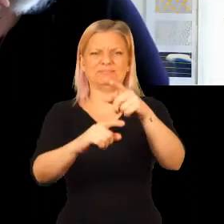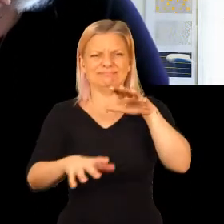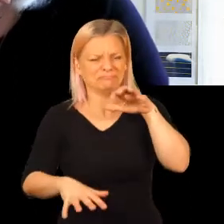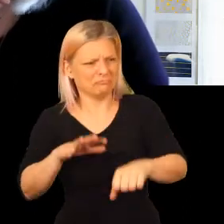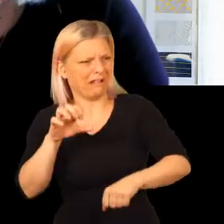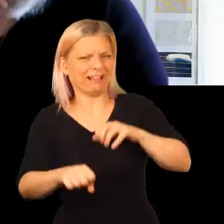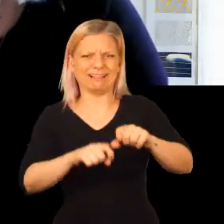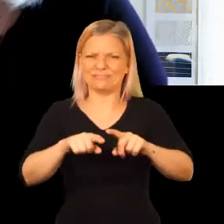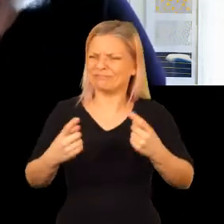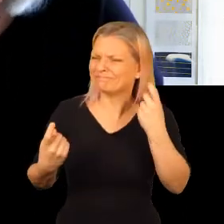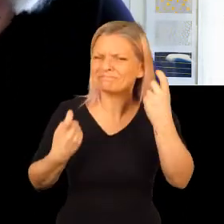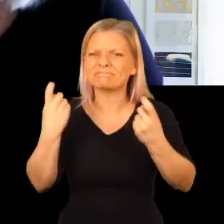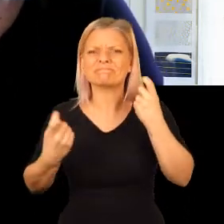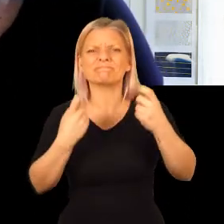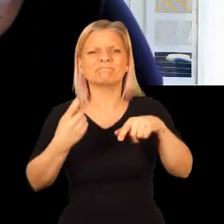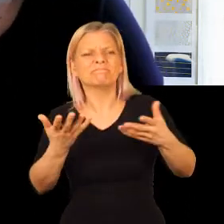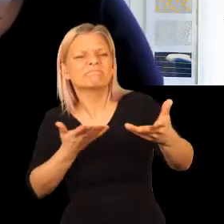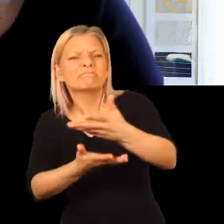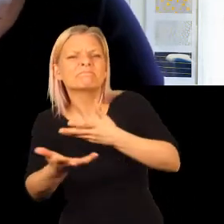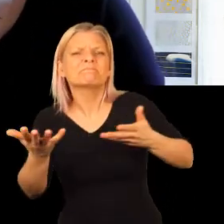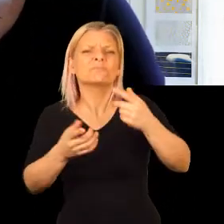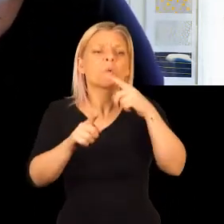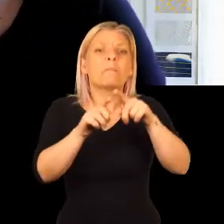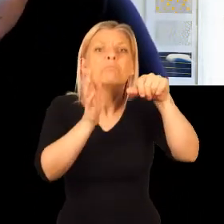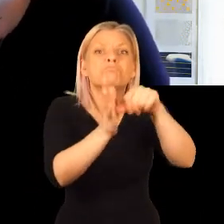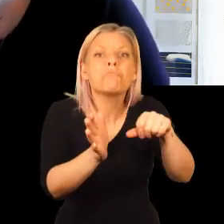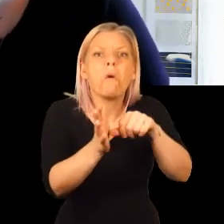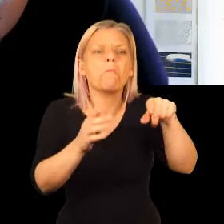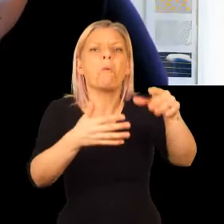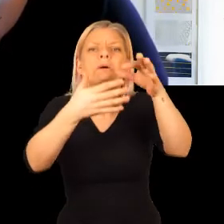of negativity you know if you were struggling or having a hard time yeah the conversations